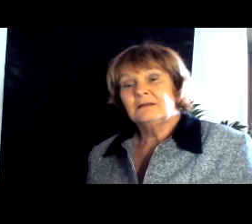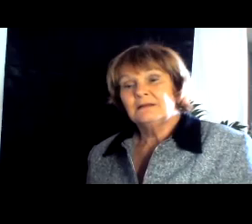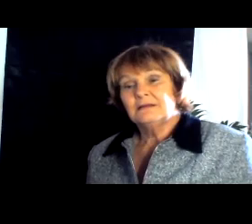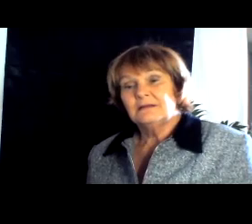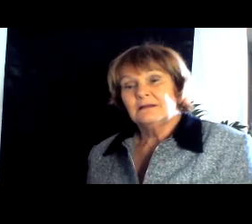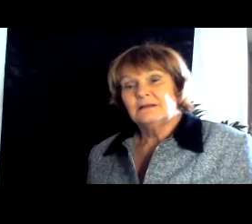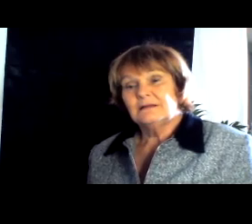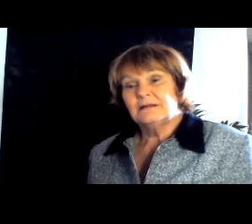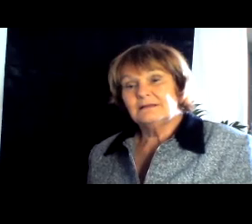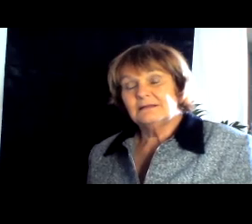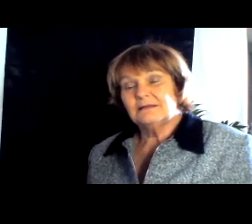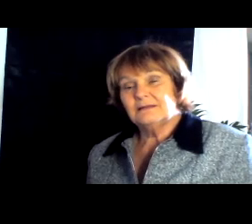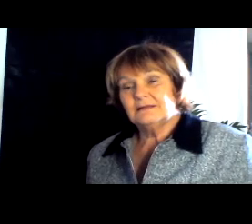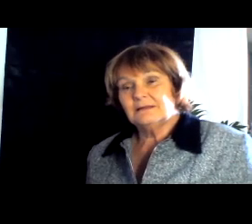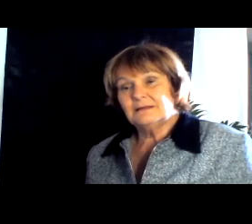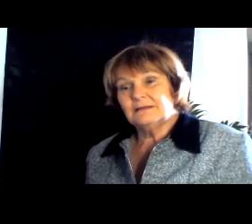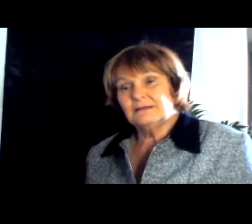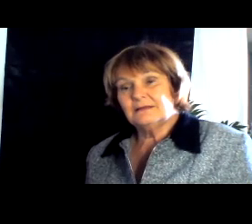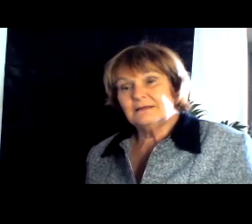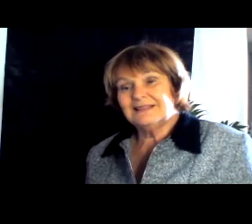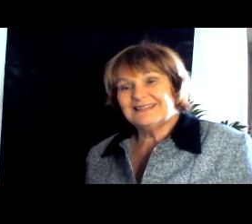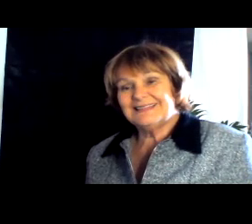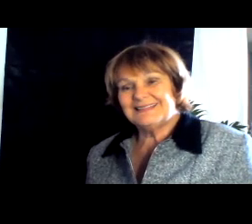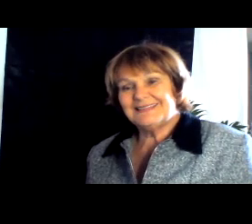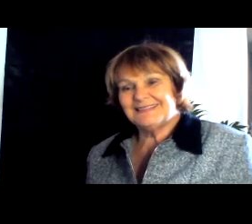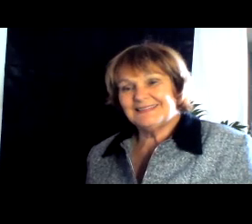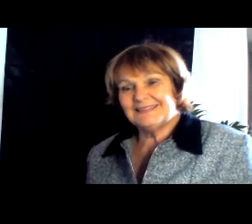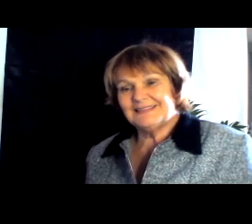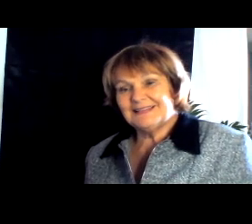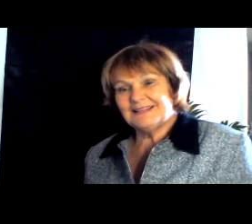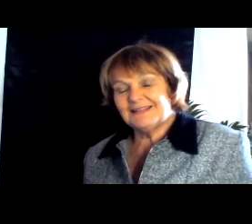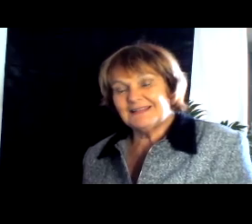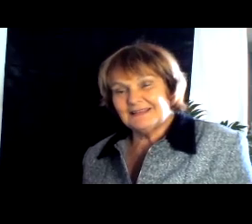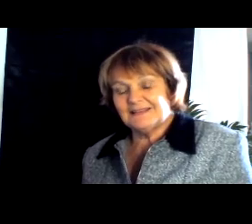regarding continuing education, a link to where you can find the recording,